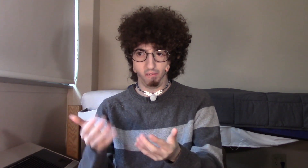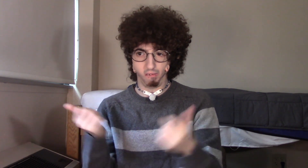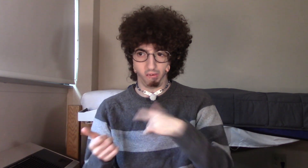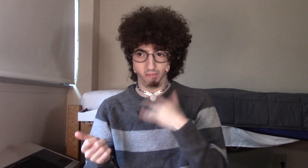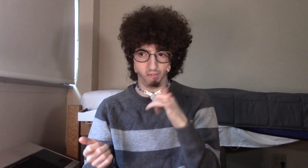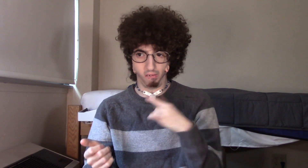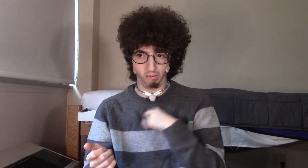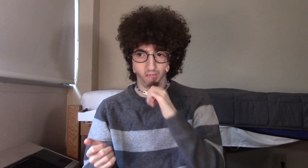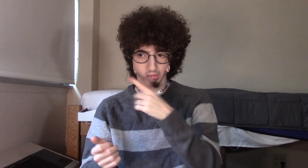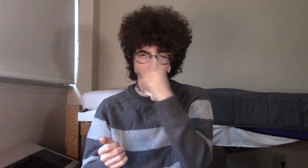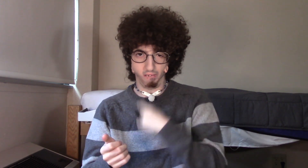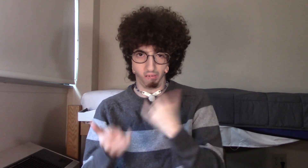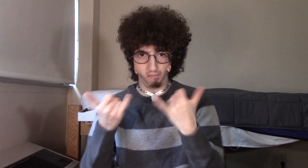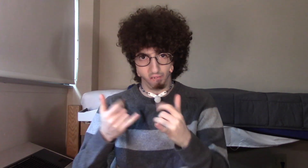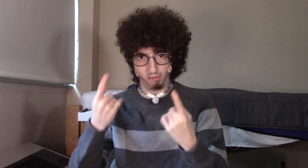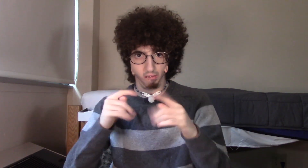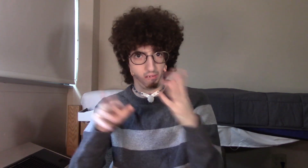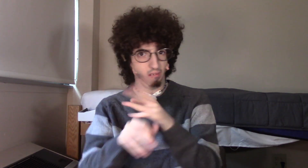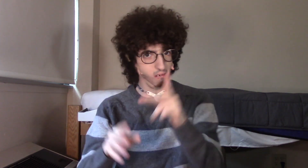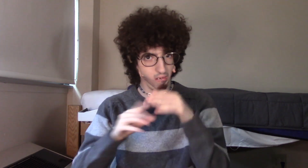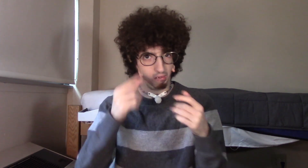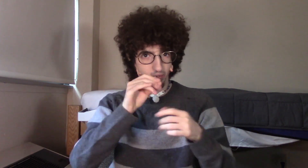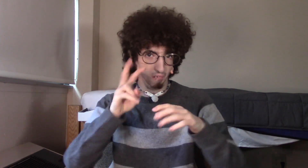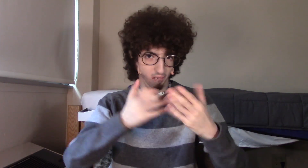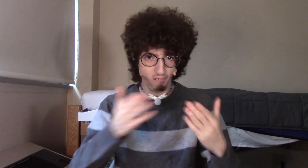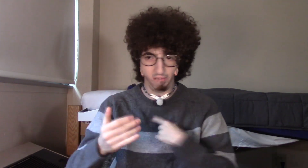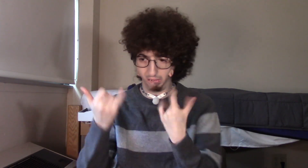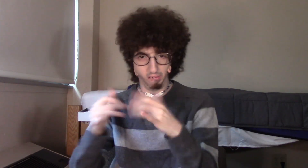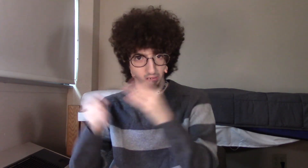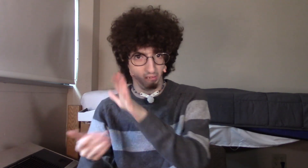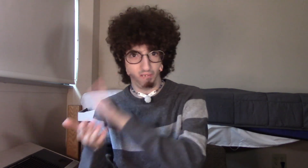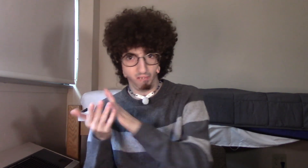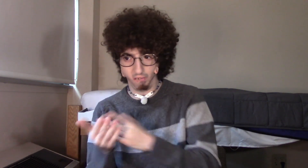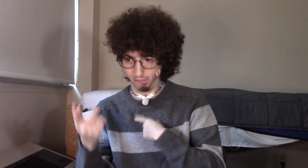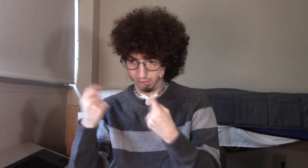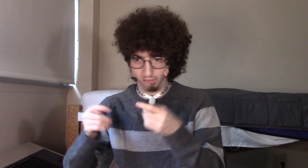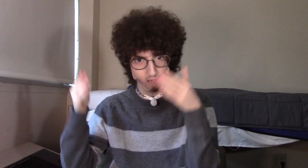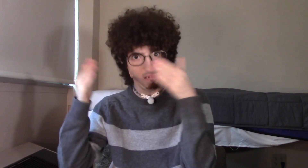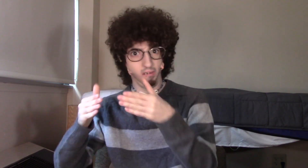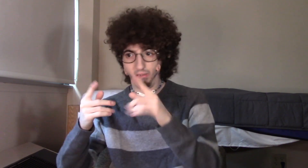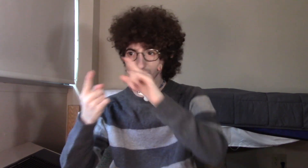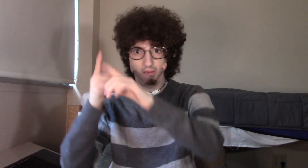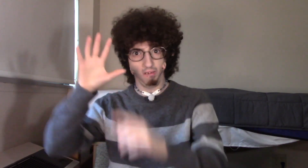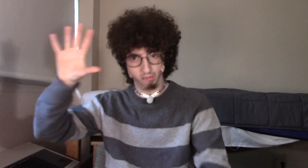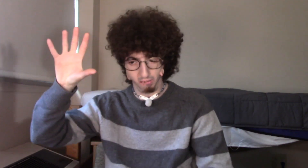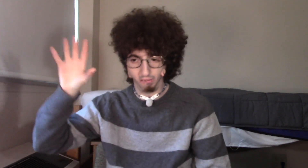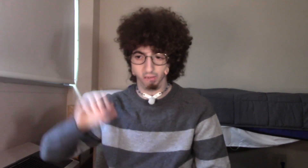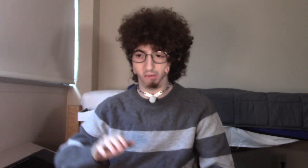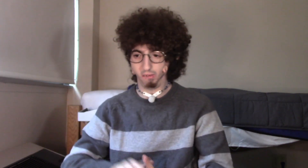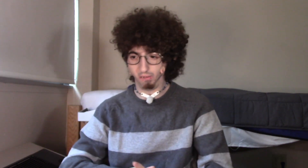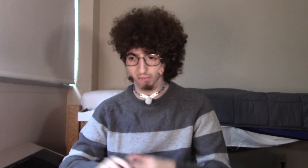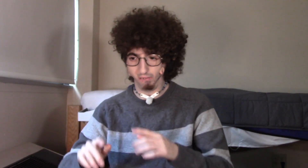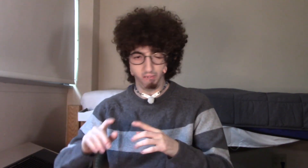which I feel like I'm not because I'm still trying to get back into the groove. I still got school I'm trying to focus on first